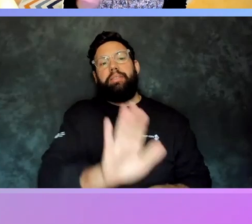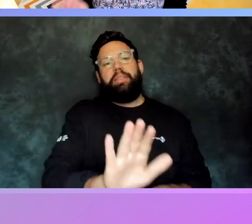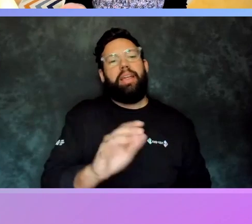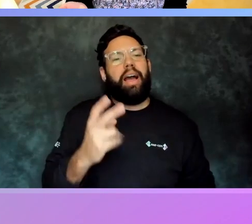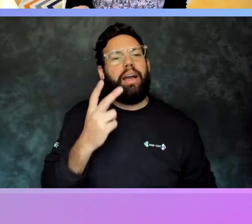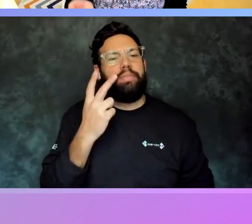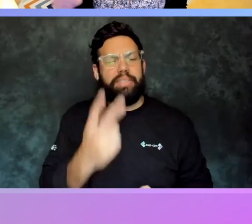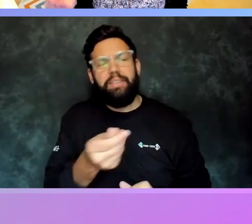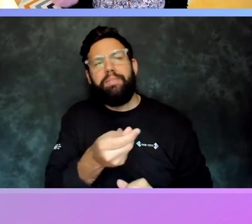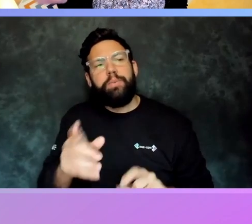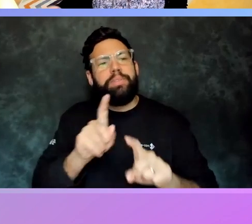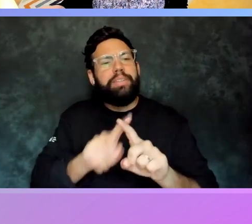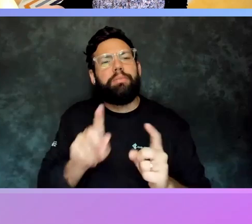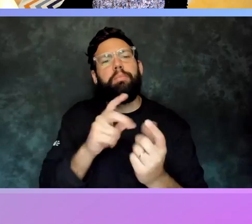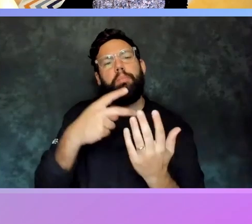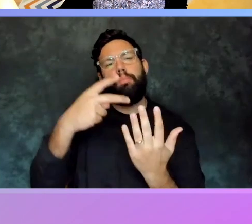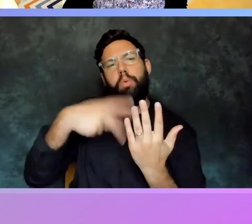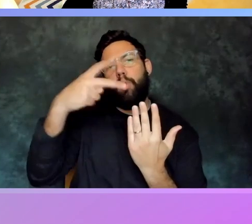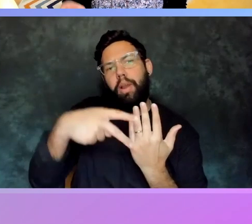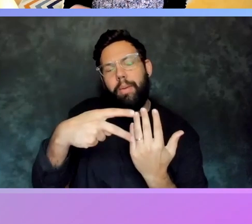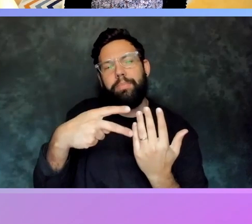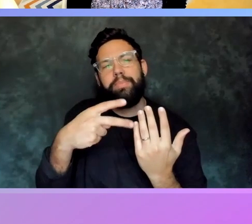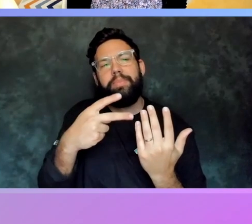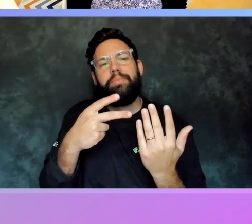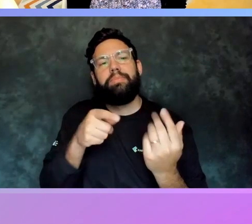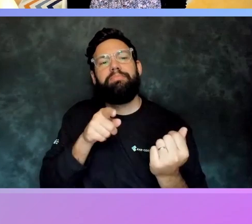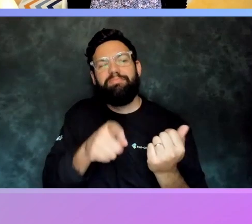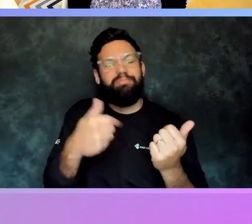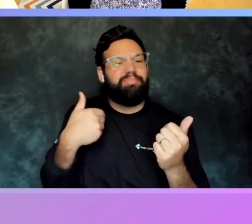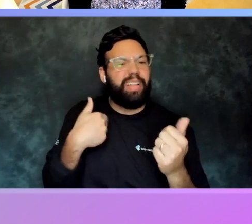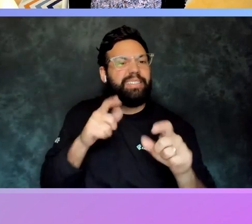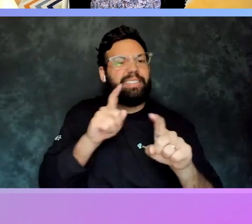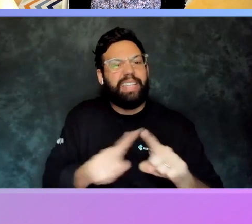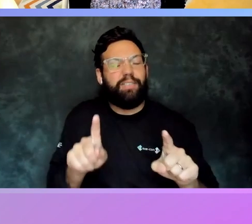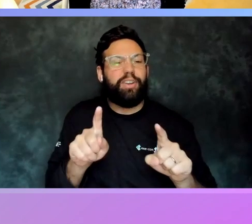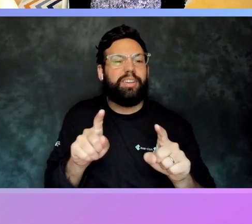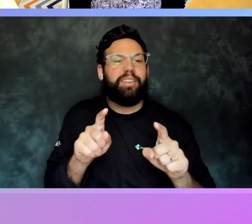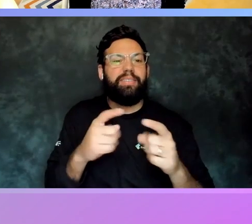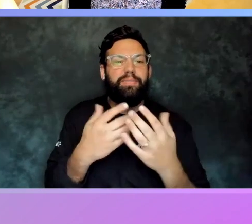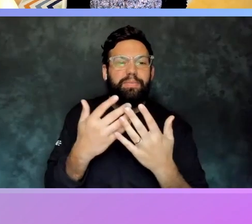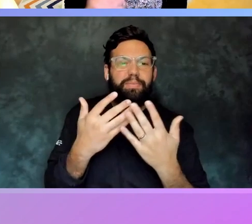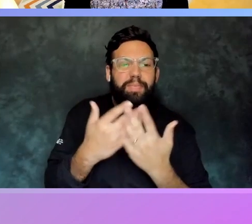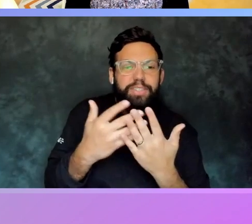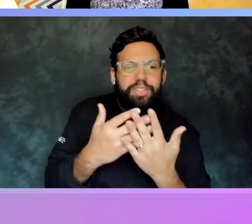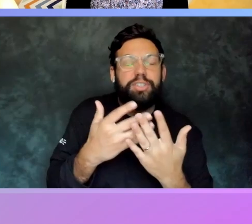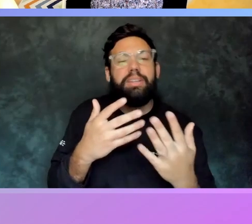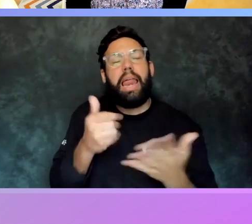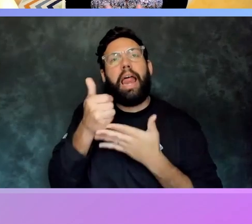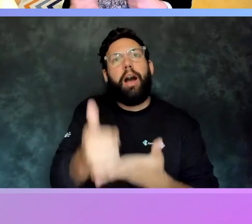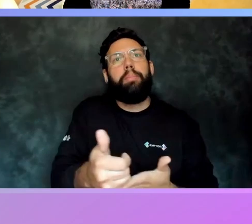is the tooling. There 831 million color are only contrast tools to help you get those right. Some of these